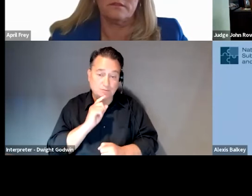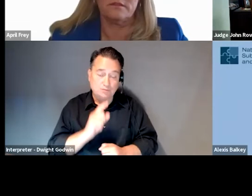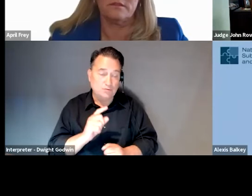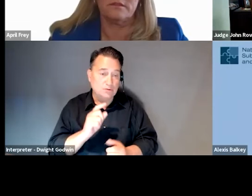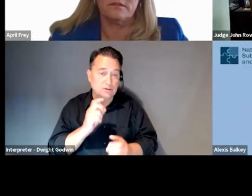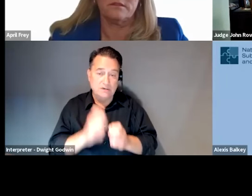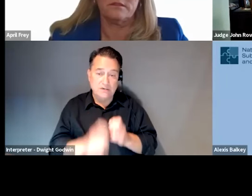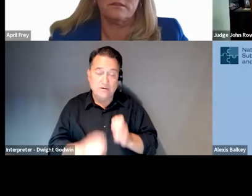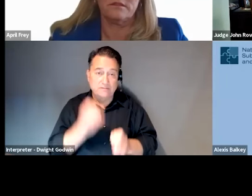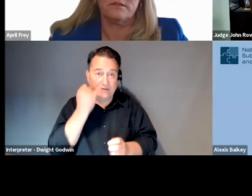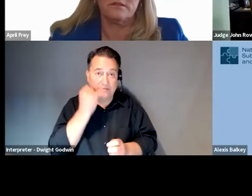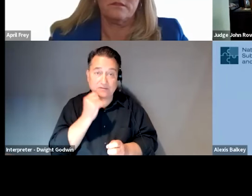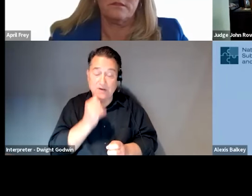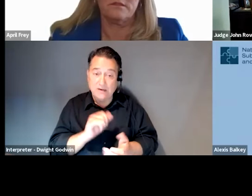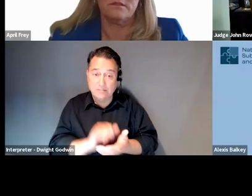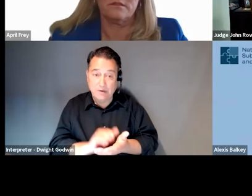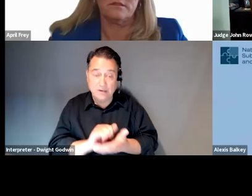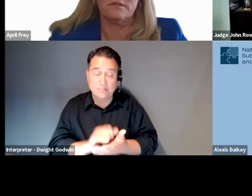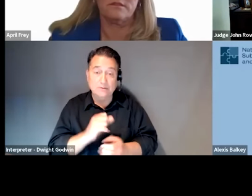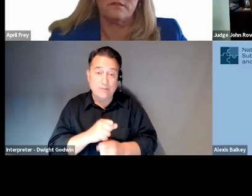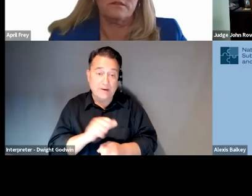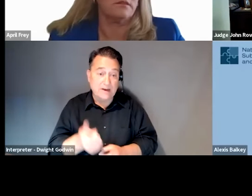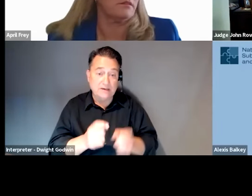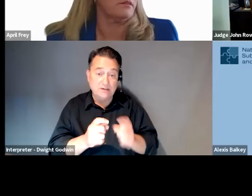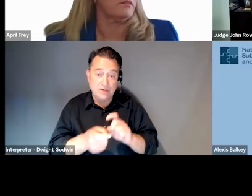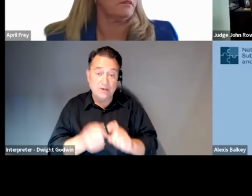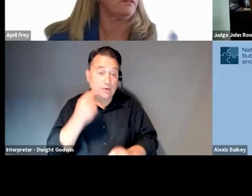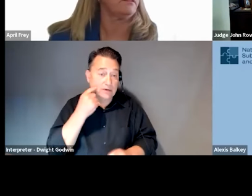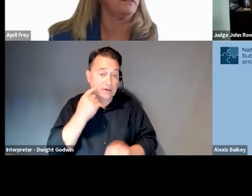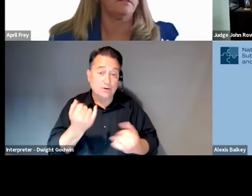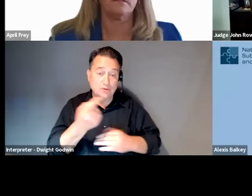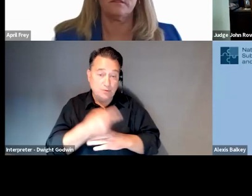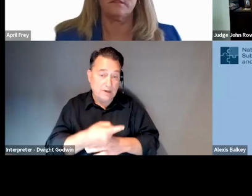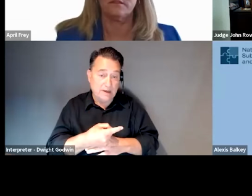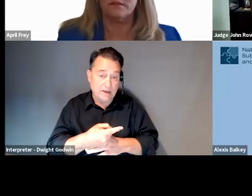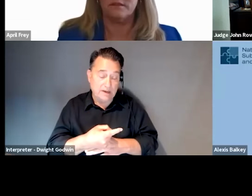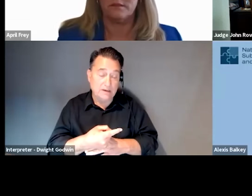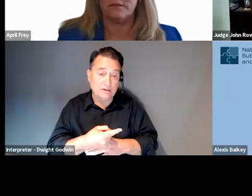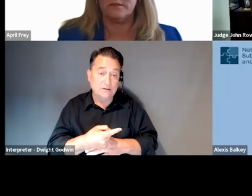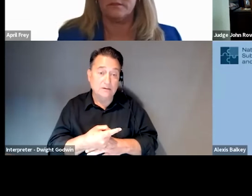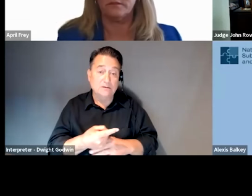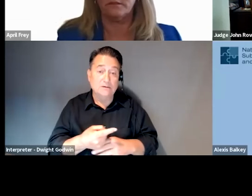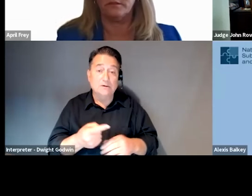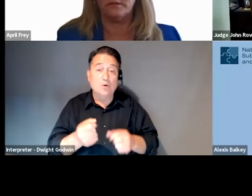to make any of the changes that you're gonna hear today, either that I talked about or the panelists have made, without this structure.